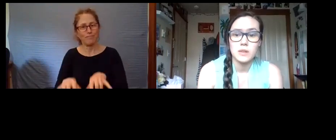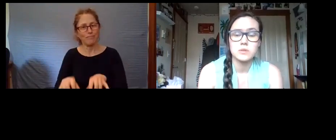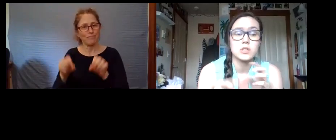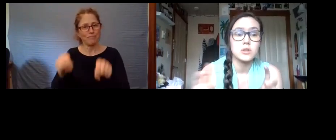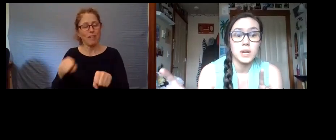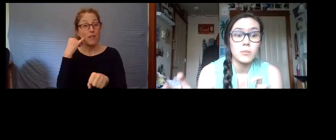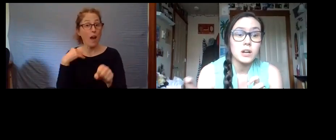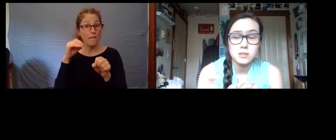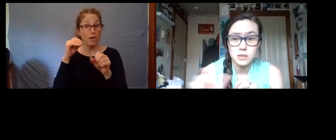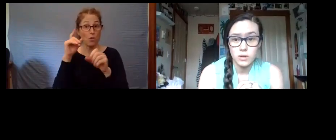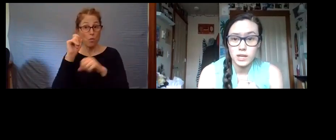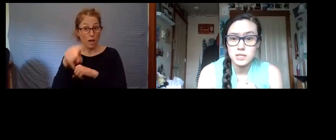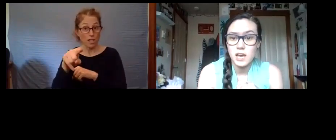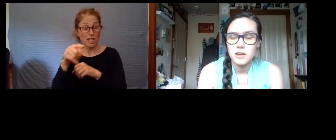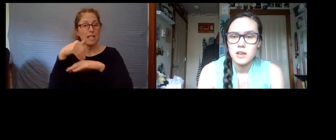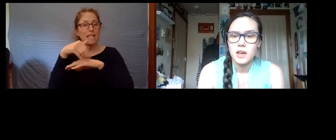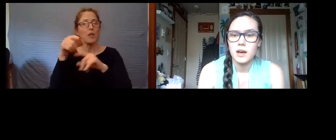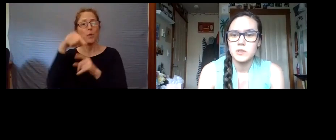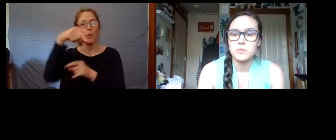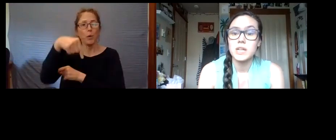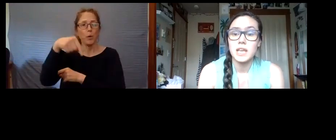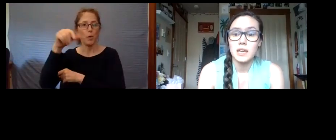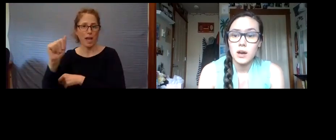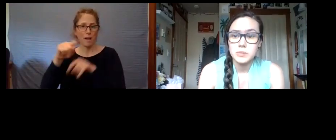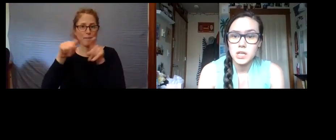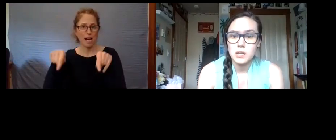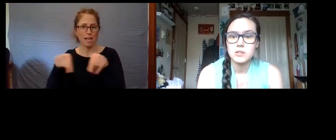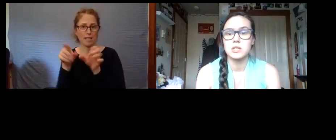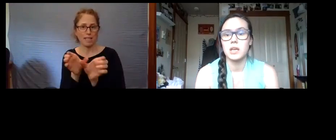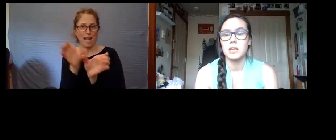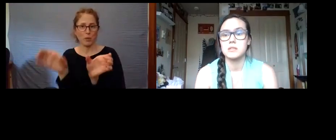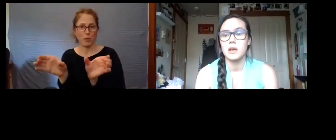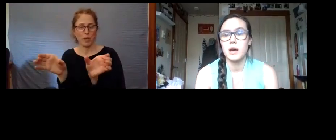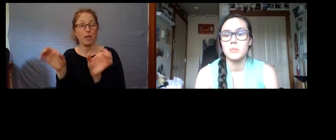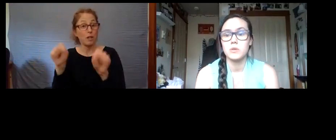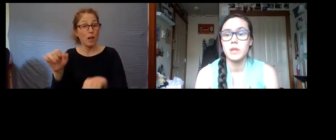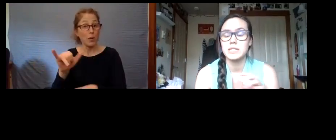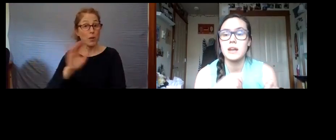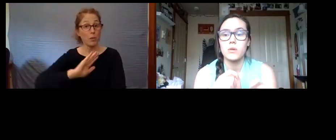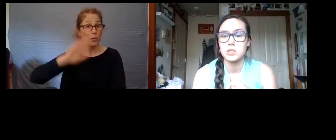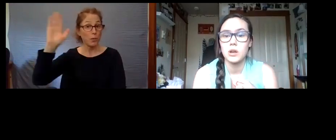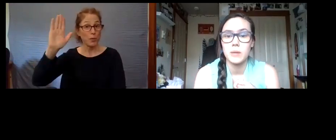If you have any questions, please send them to the Q&A box right next to that. There's a raised hand in case you would like to add a question or a comment,